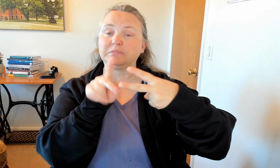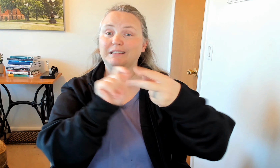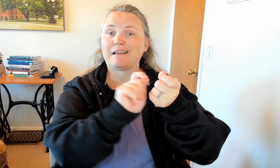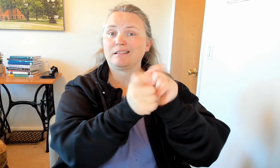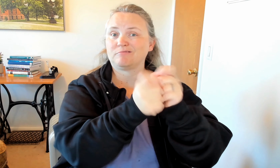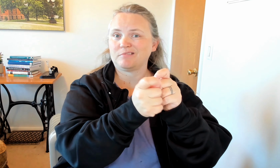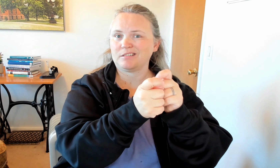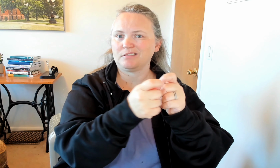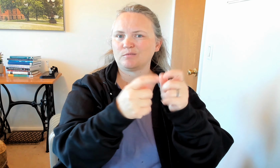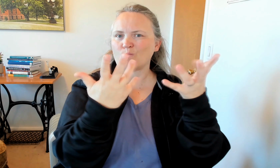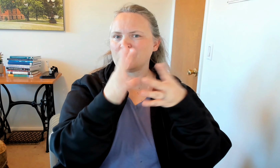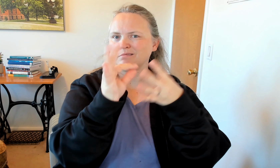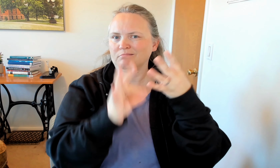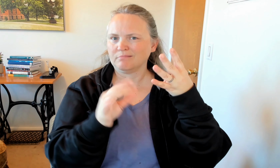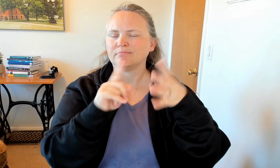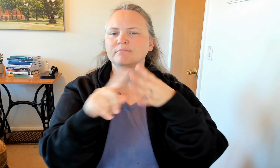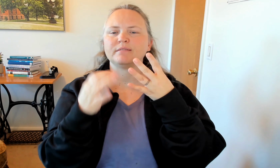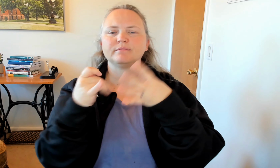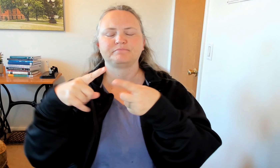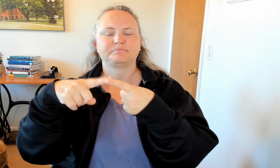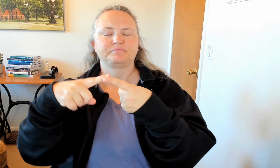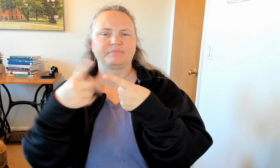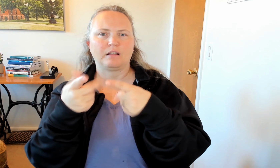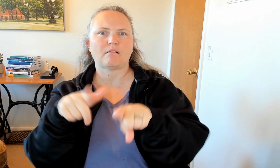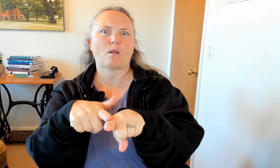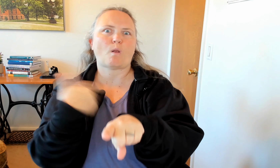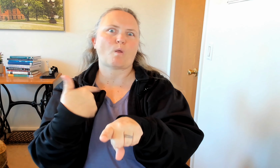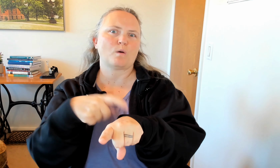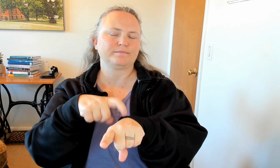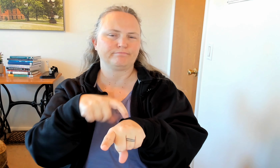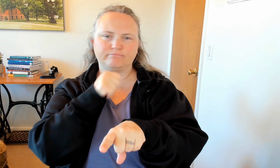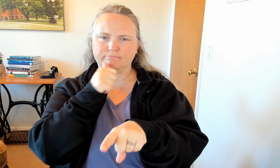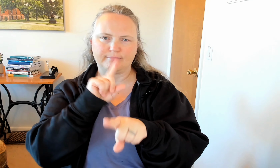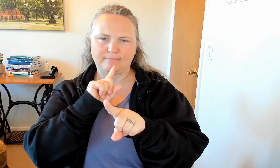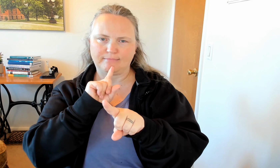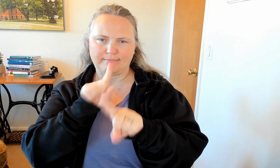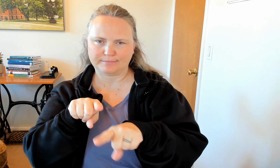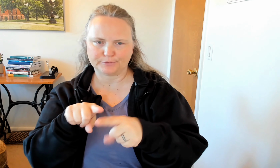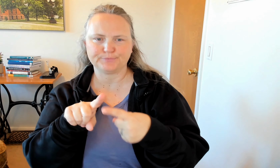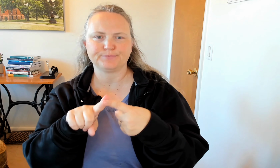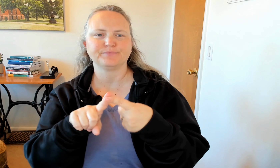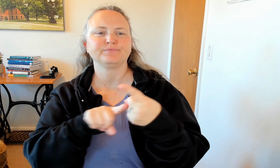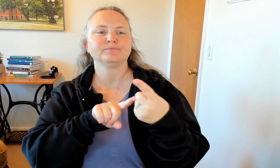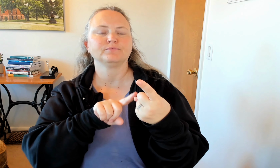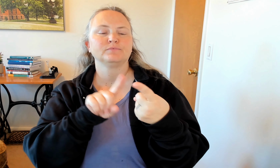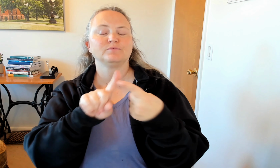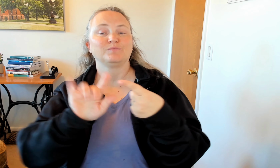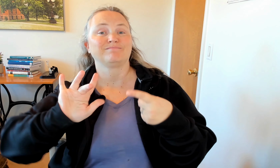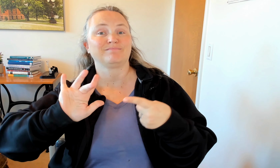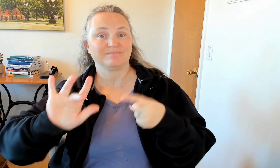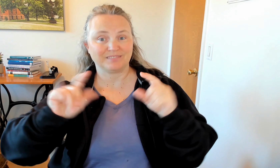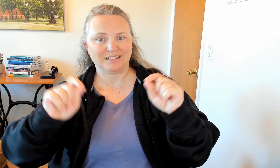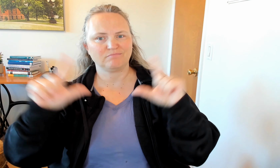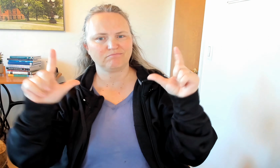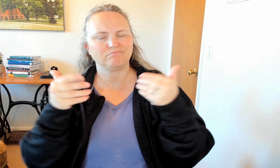And I can edit, I'll show you how to edit the options that are available. So once as due to the length of absence, I'm not available. So I'll just click on that one.